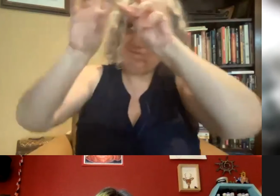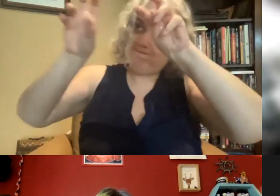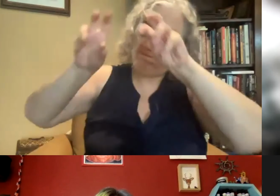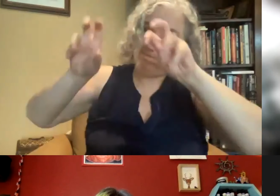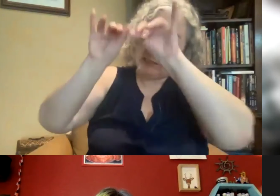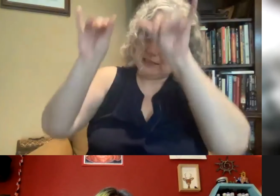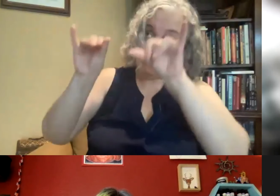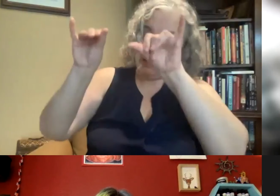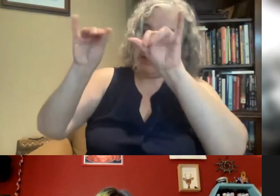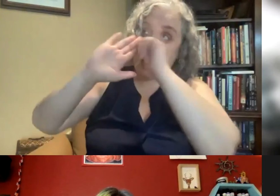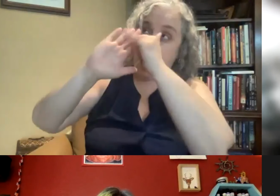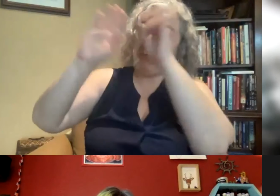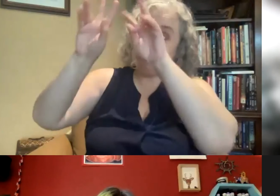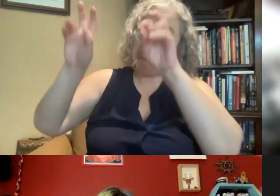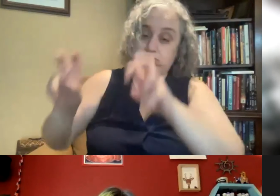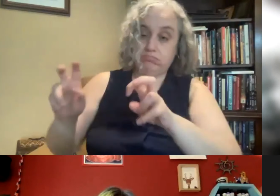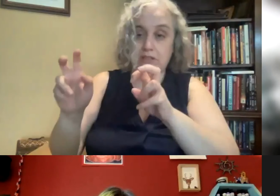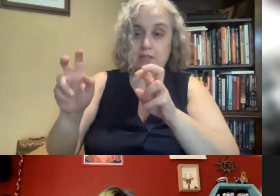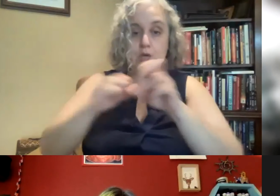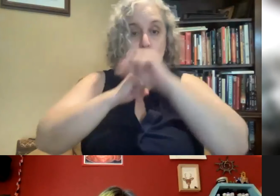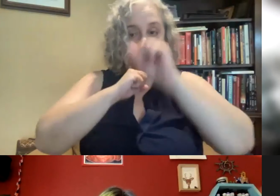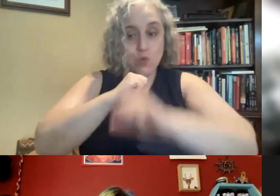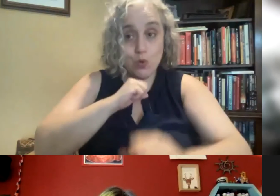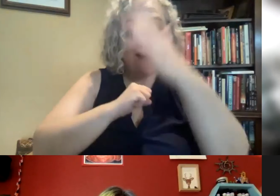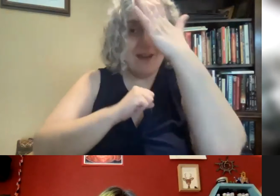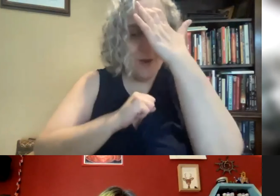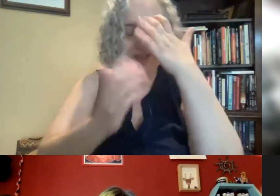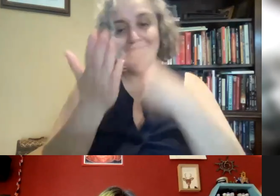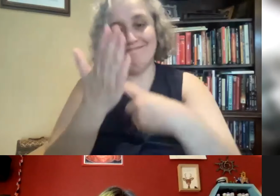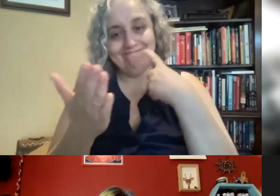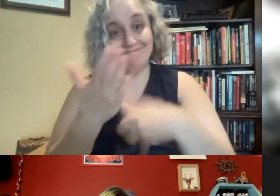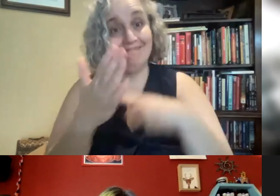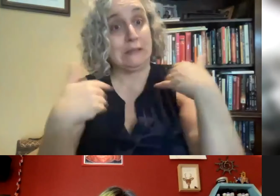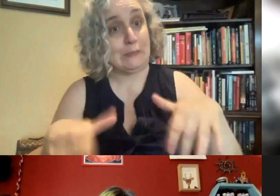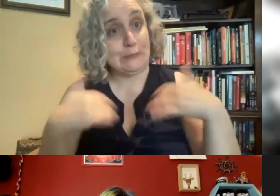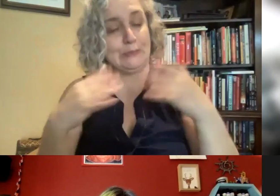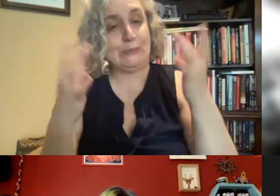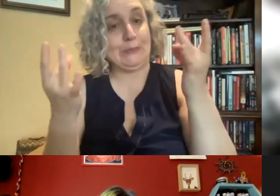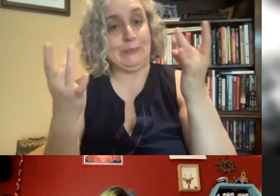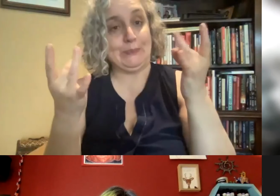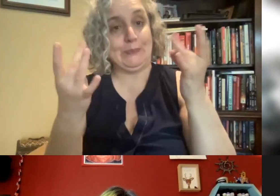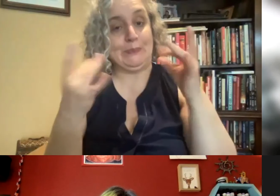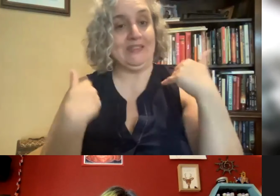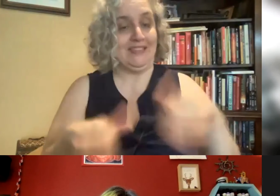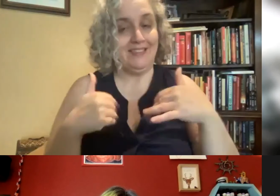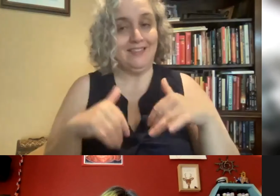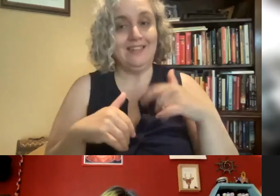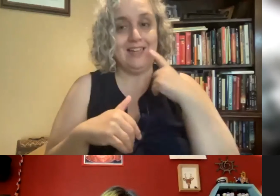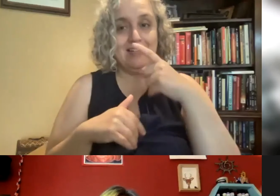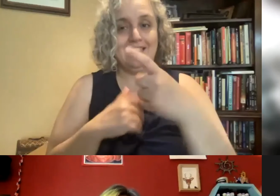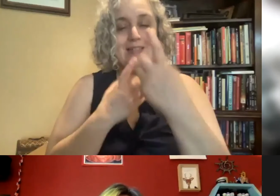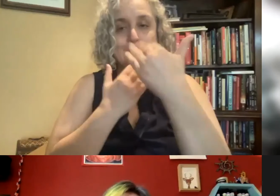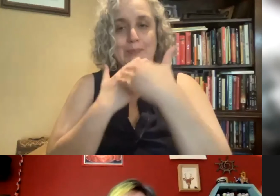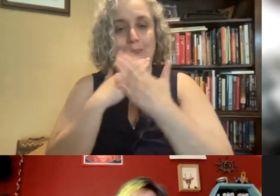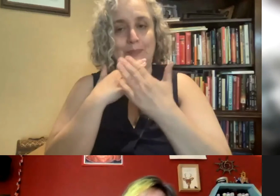This is a longer discussion and I'm getting tweaked by other team to